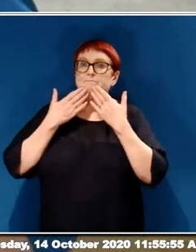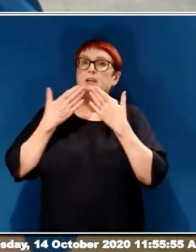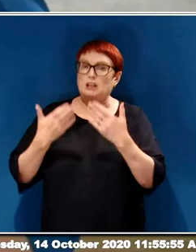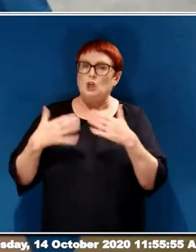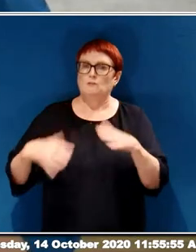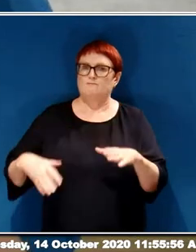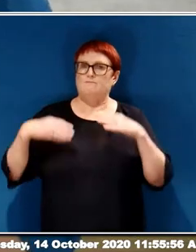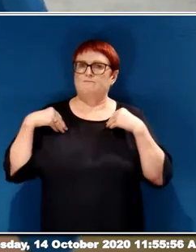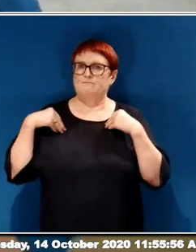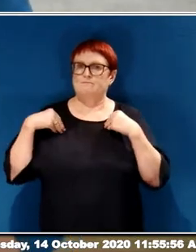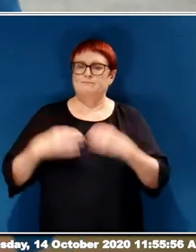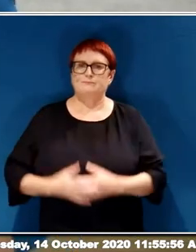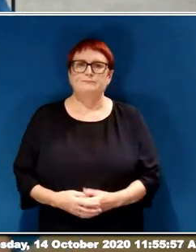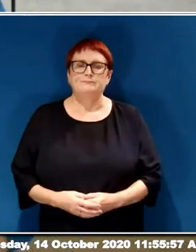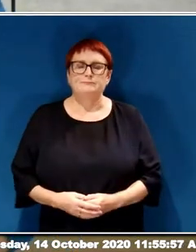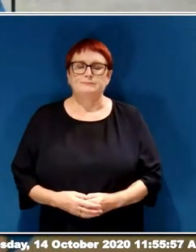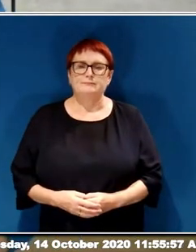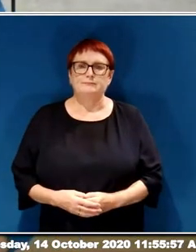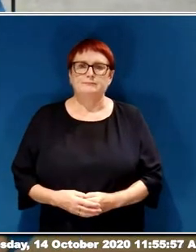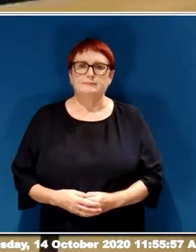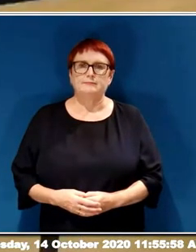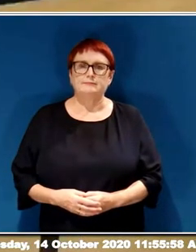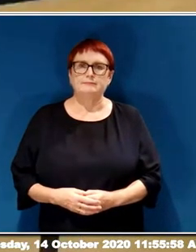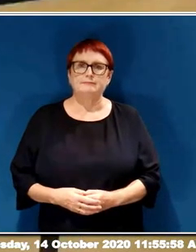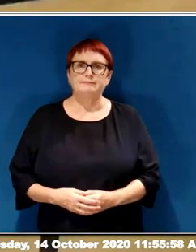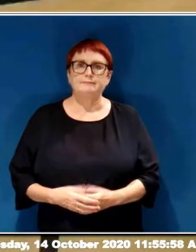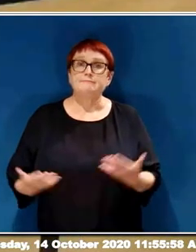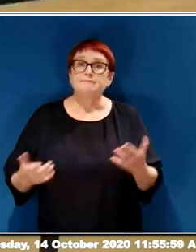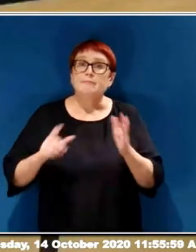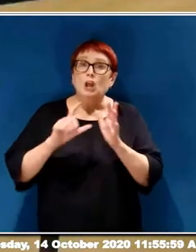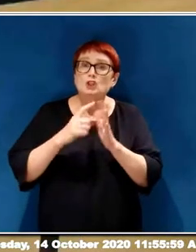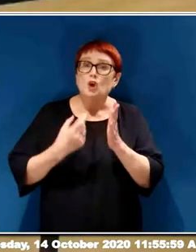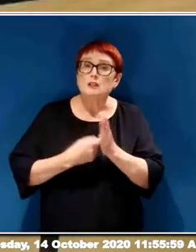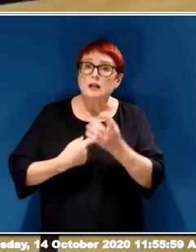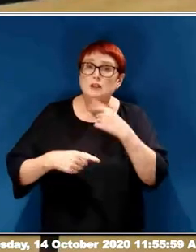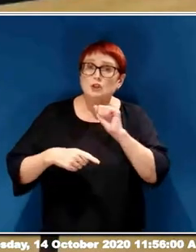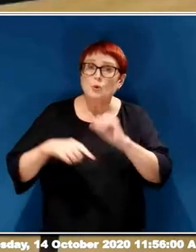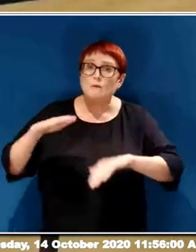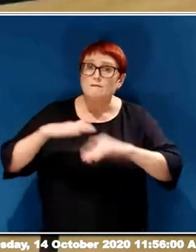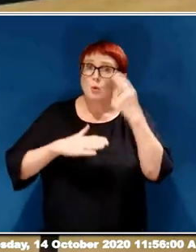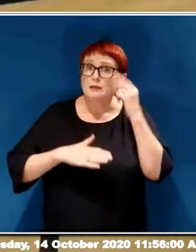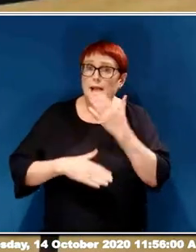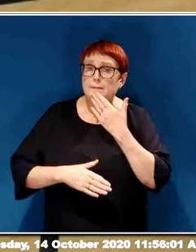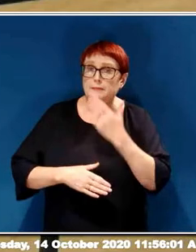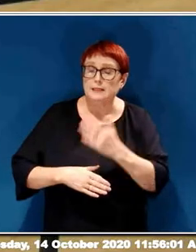Doctor, can you state your full name, please? DR de BRUIN: I am Dr Catriona de Bruin, known as Kate.